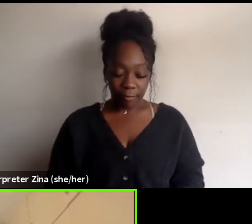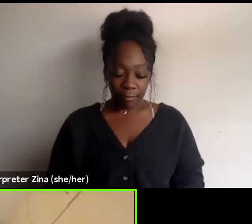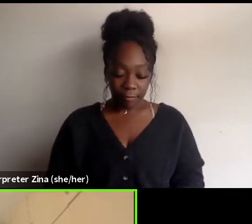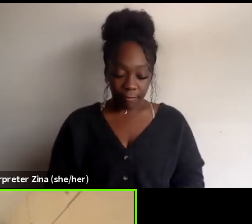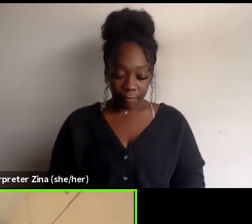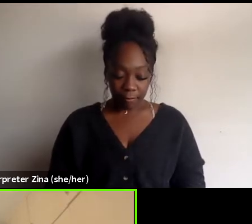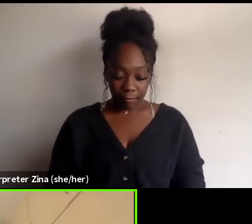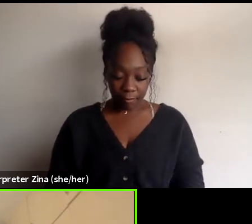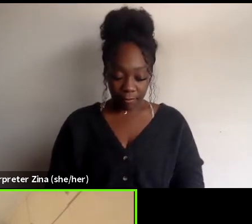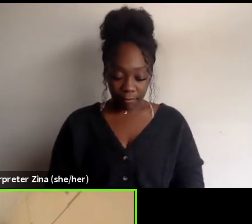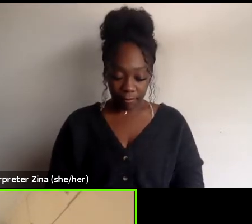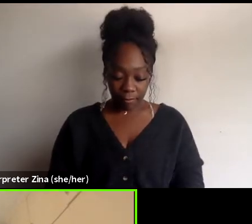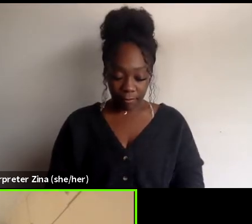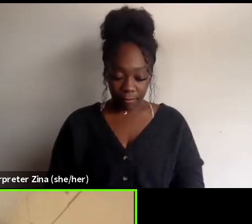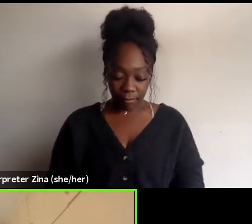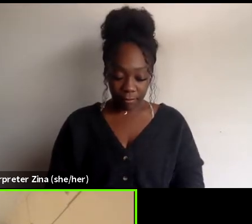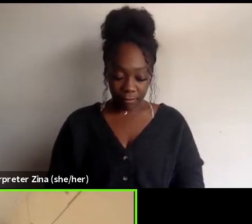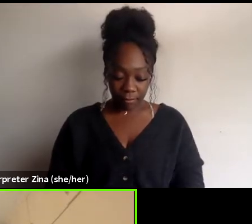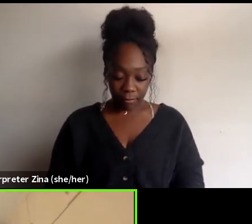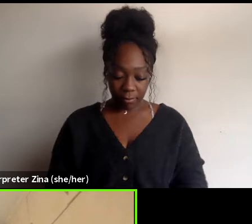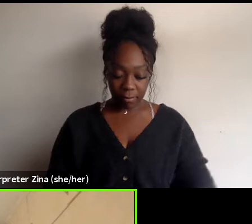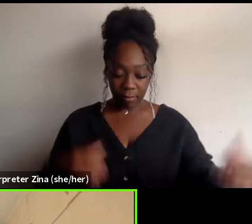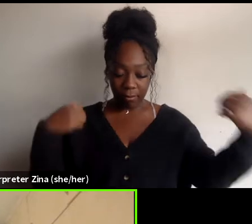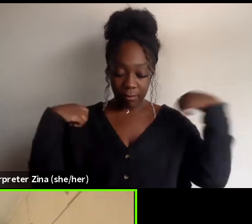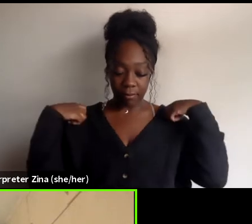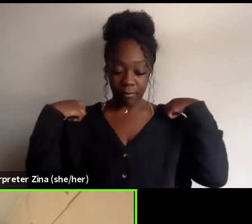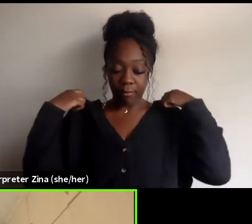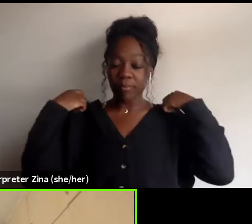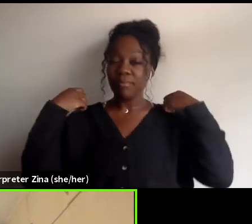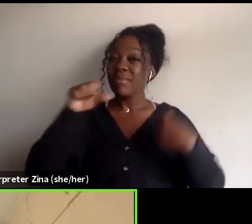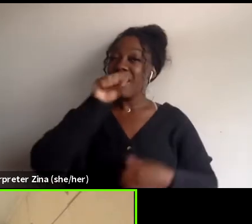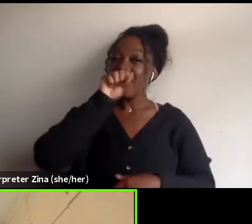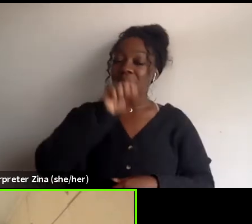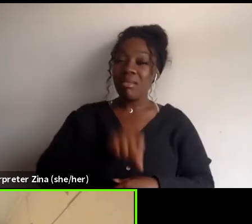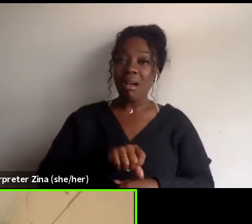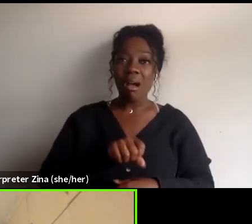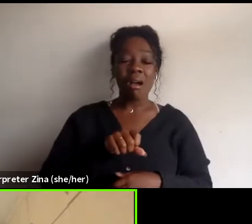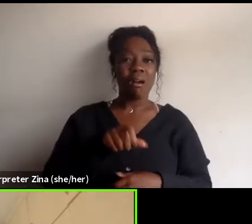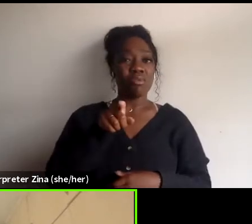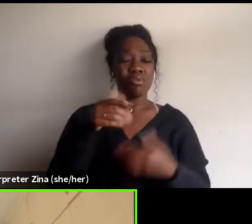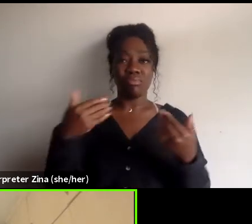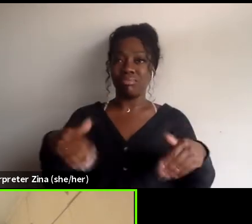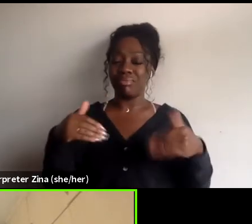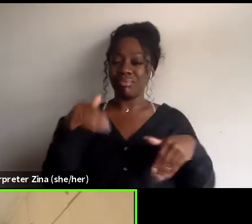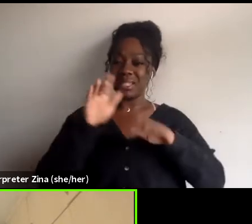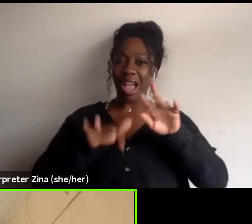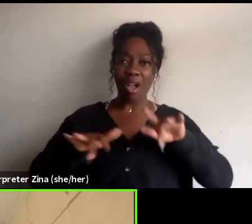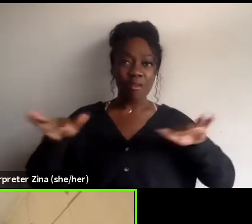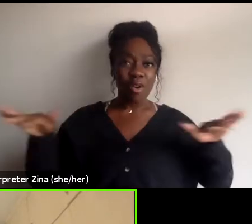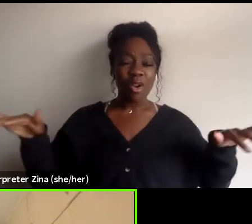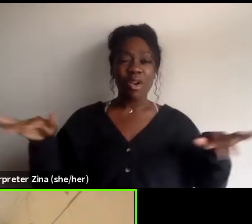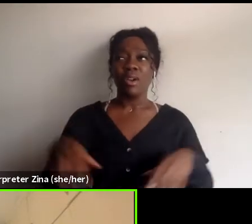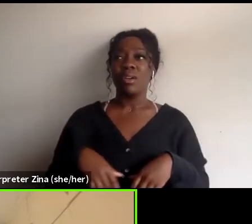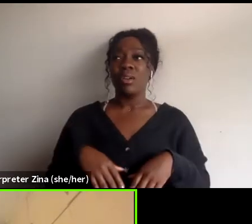I love the diversity of all of the hats that you wear. And in my conversations with you privately